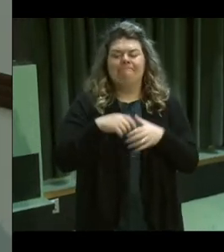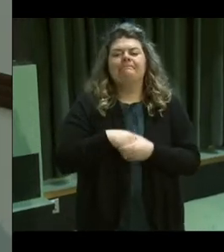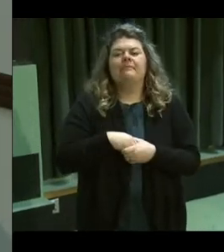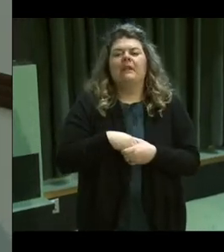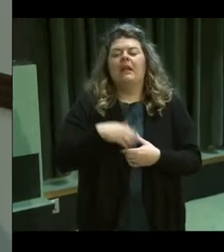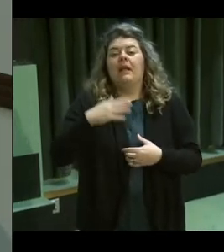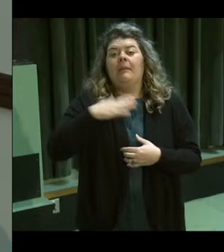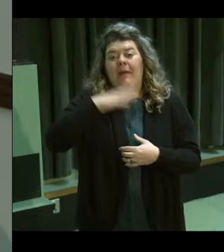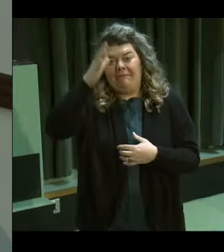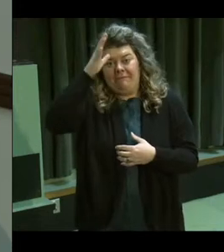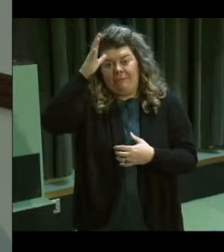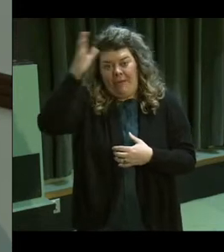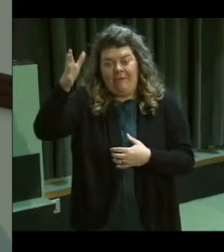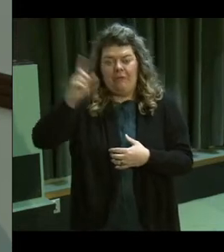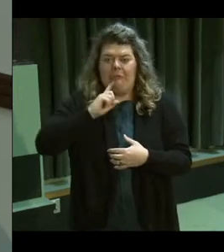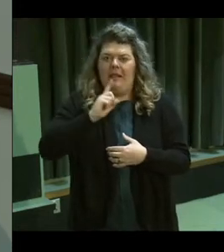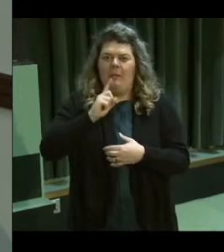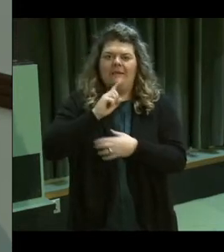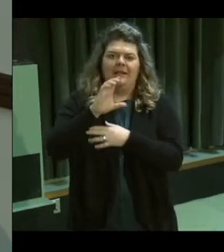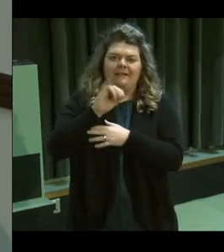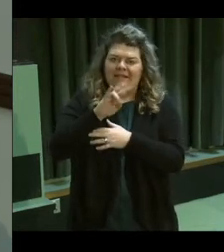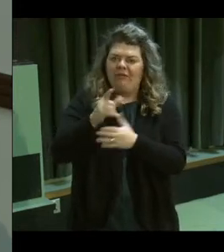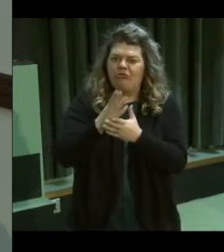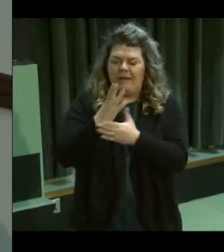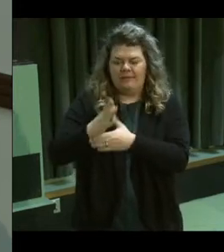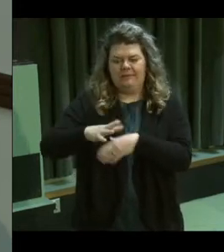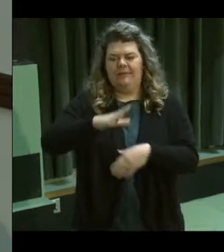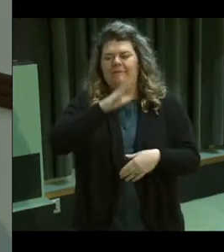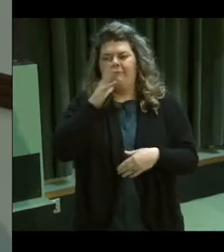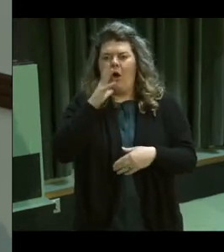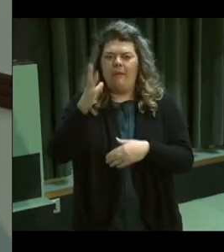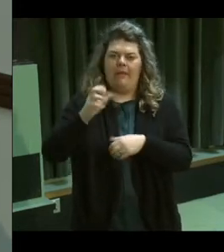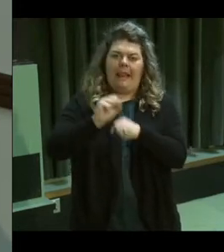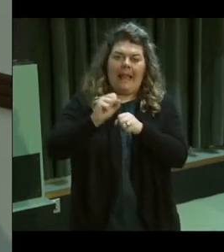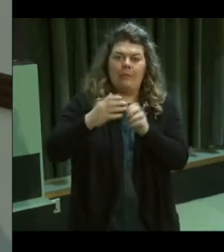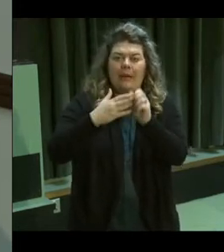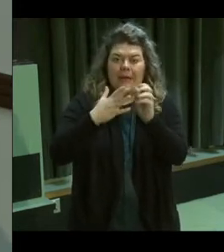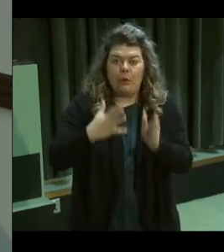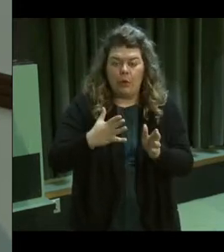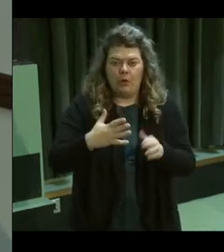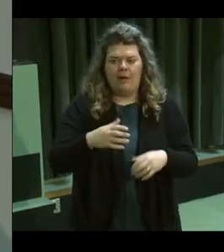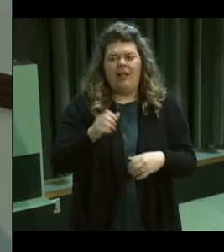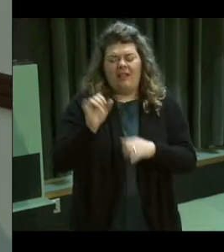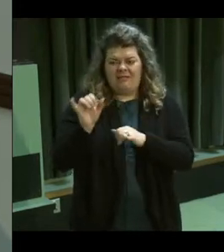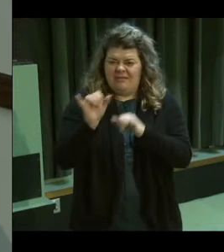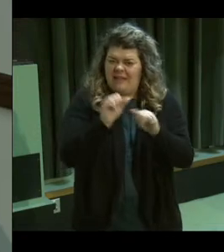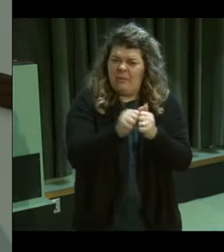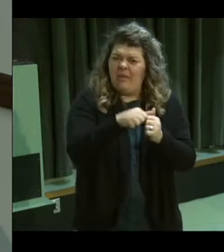a civil rights Latino farm